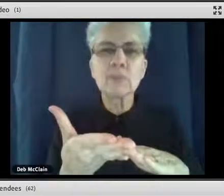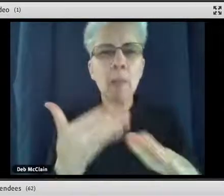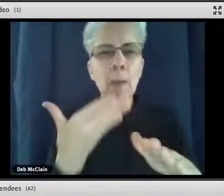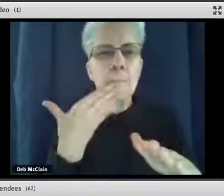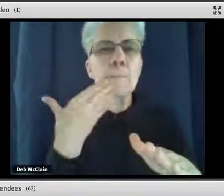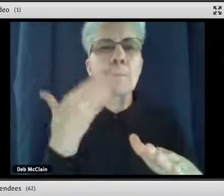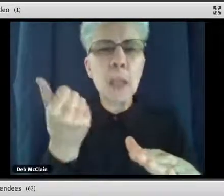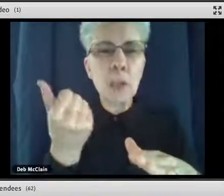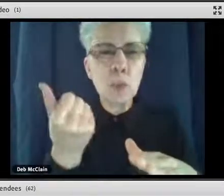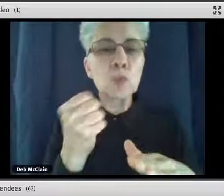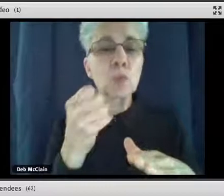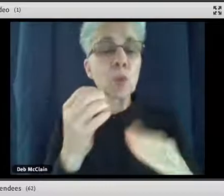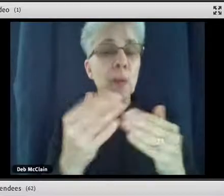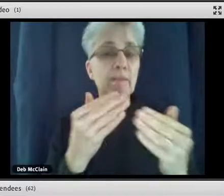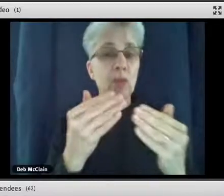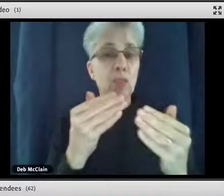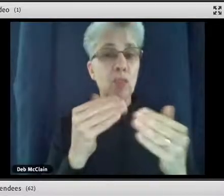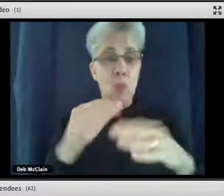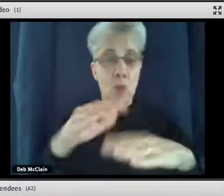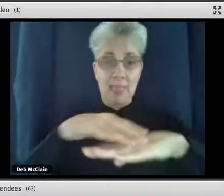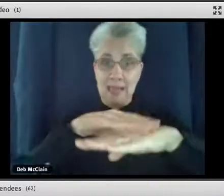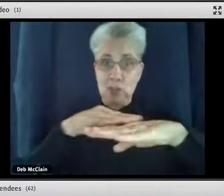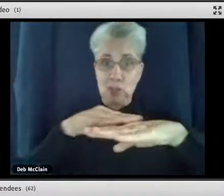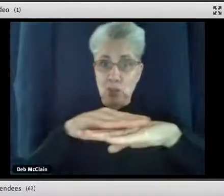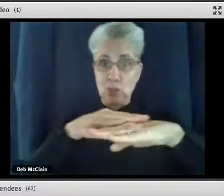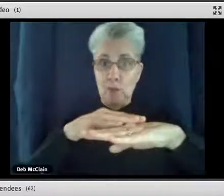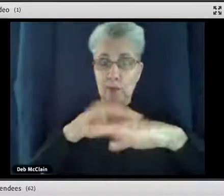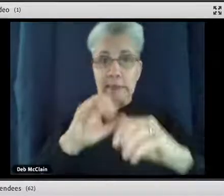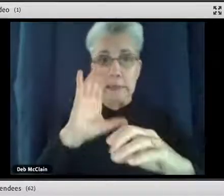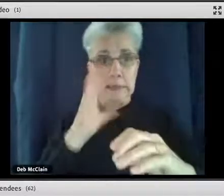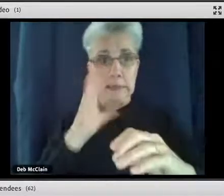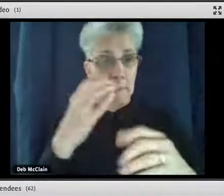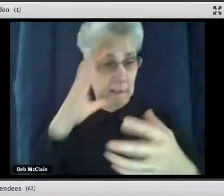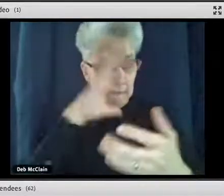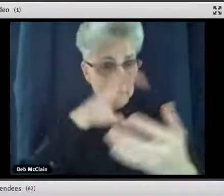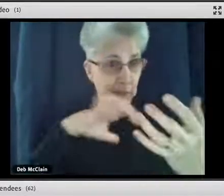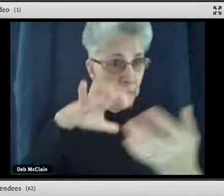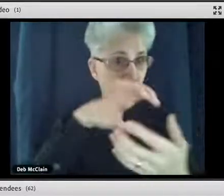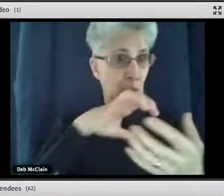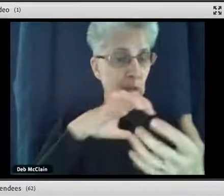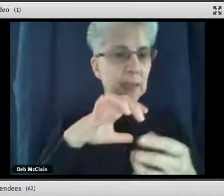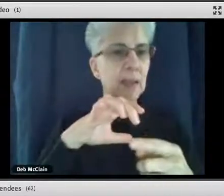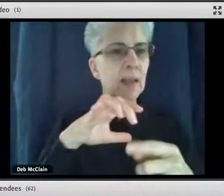Okay, so even though on the surface, it can be very confusing, the fixed fields,